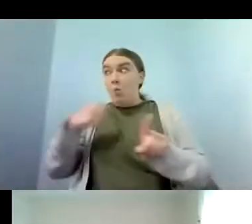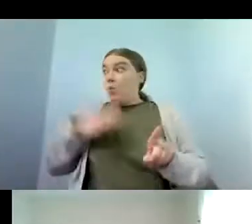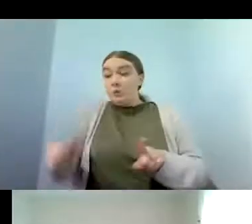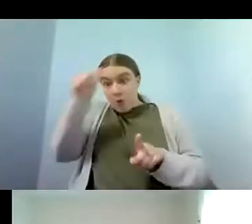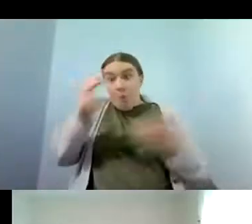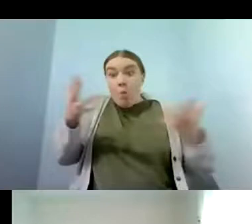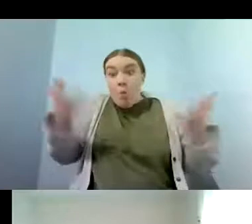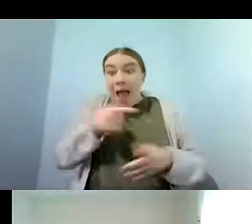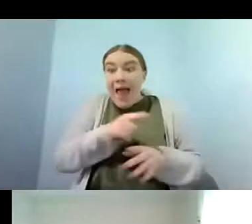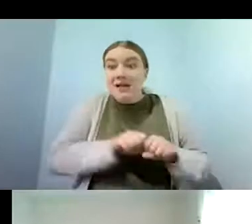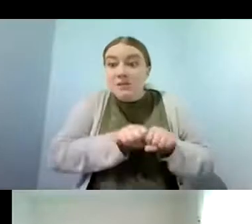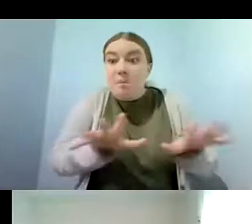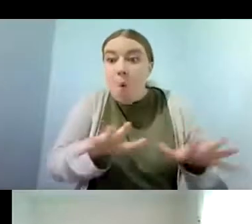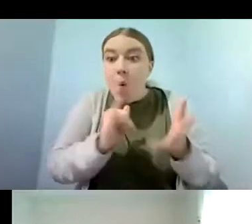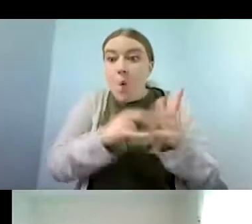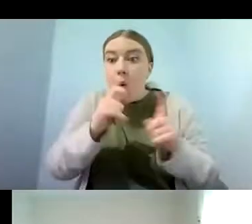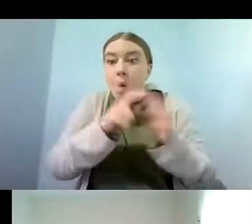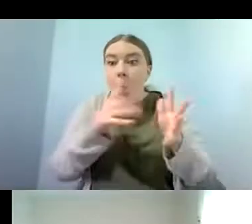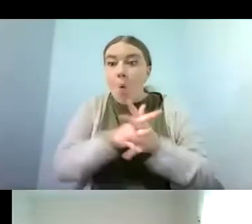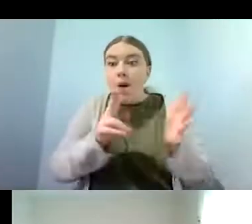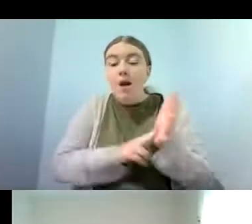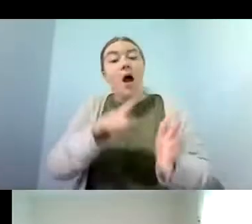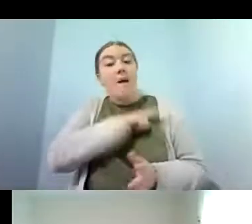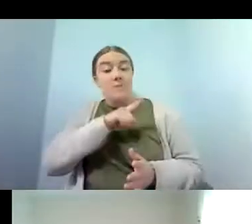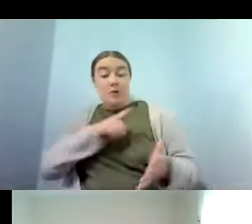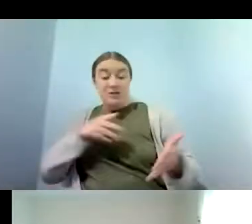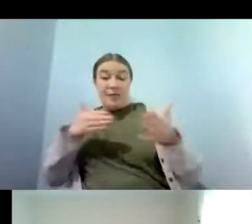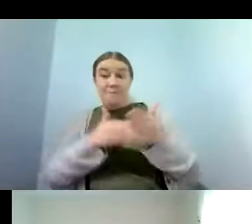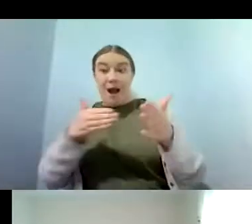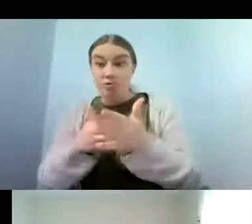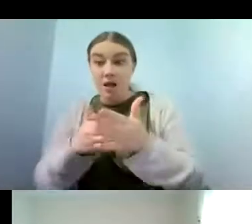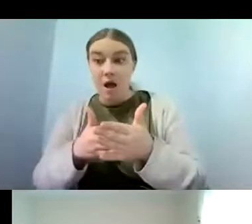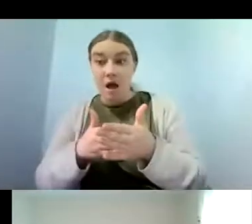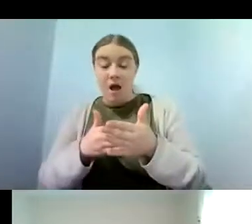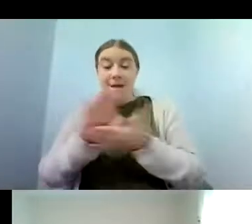because when the barriers were put in shad were cut off from their historical spawning grounds